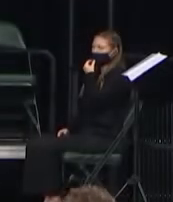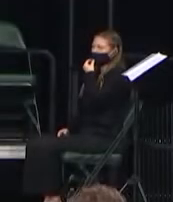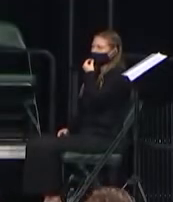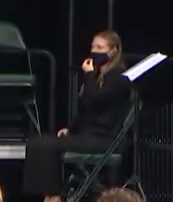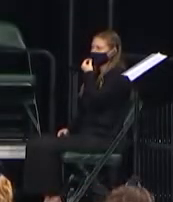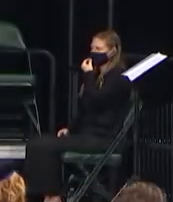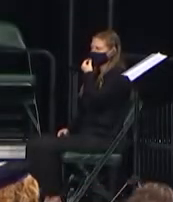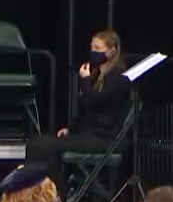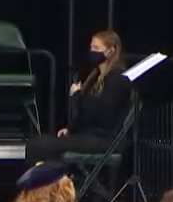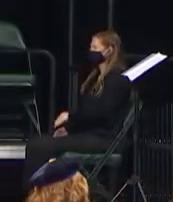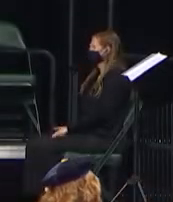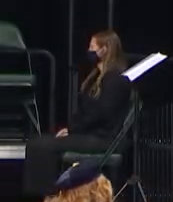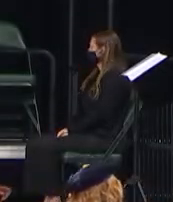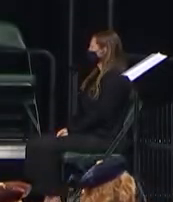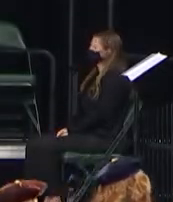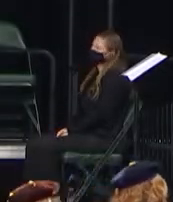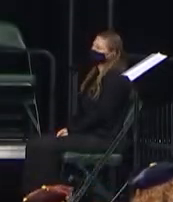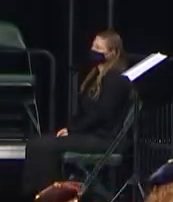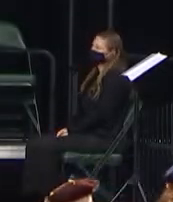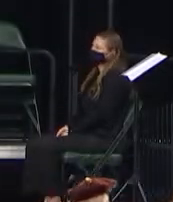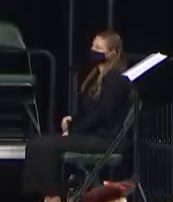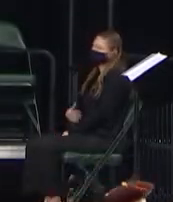(Pomp & Circumstance)